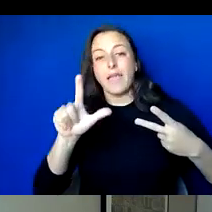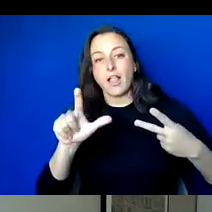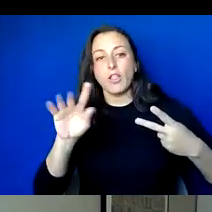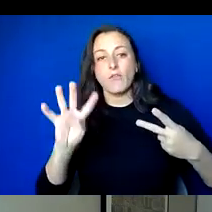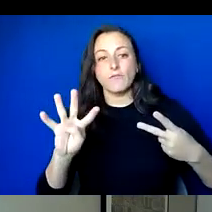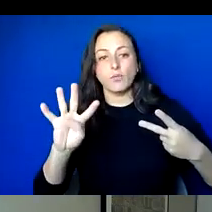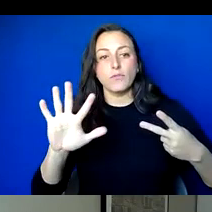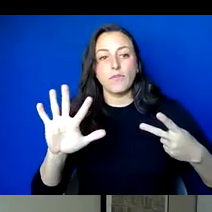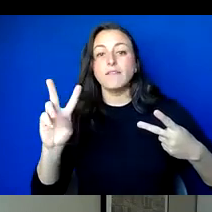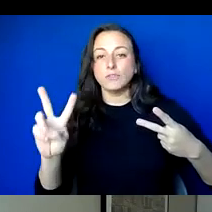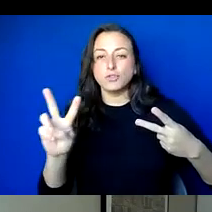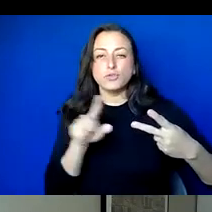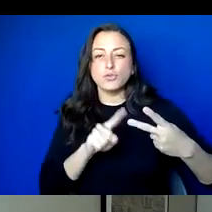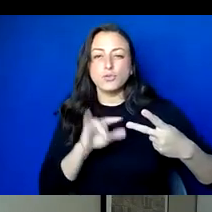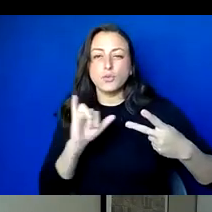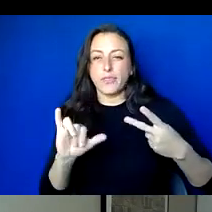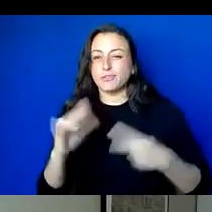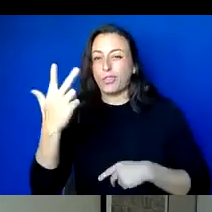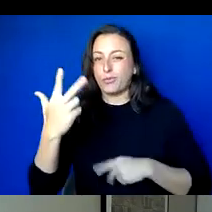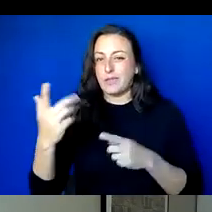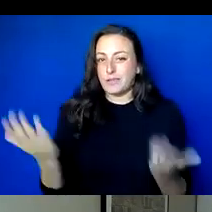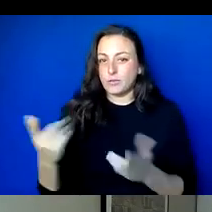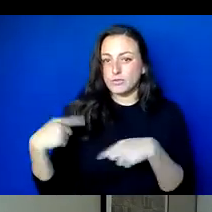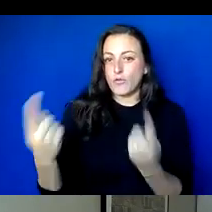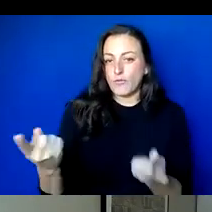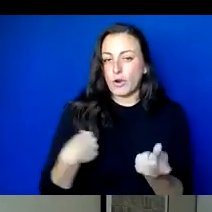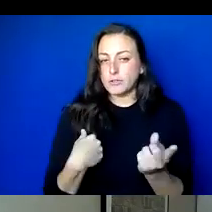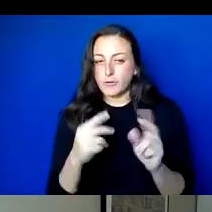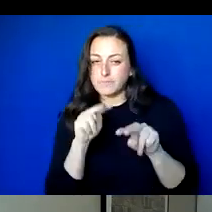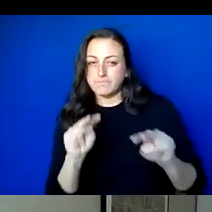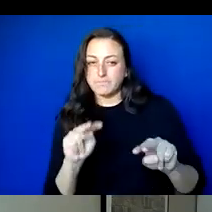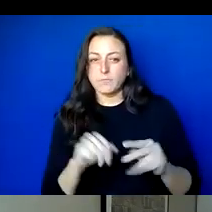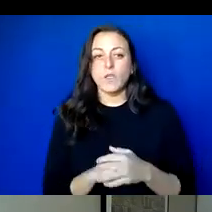variant as some people are calling it. These 16 cases have occurred primarily in the Metro